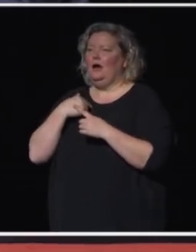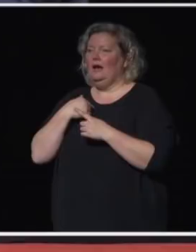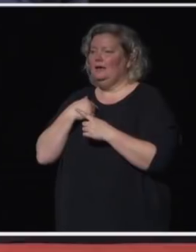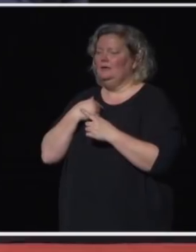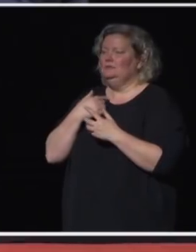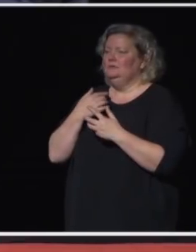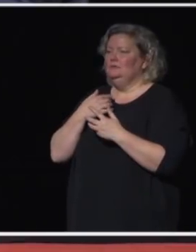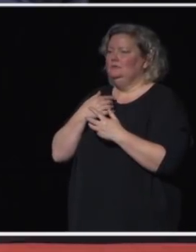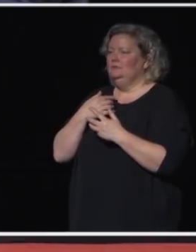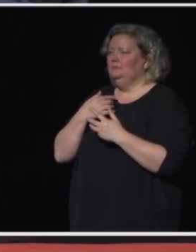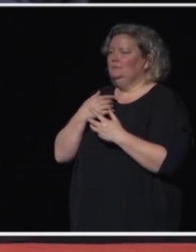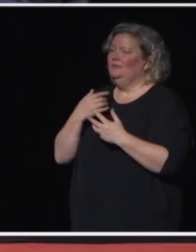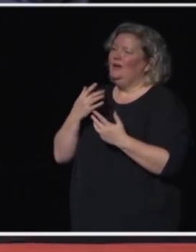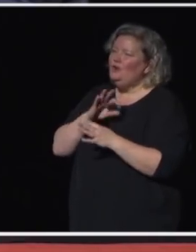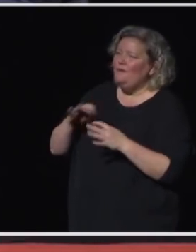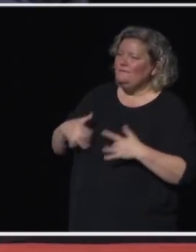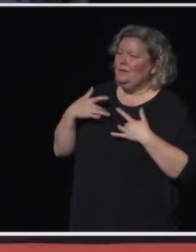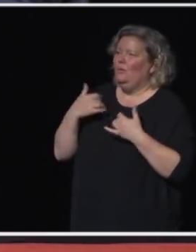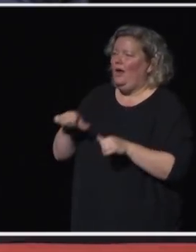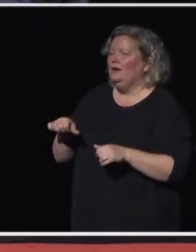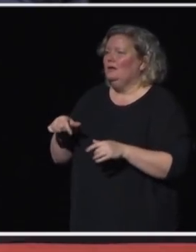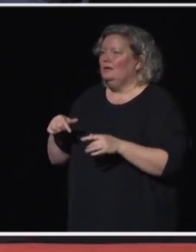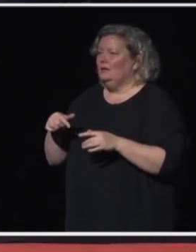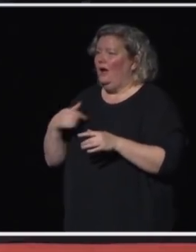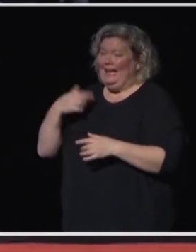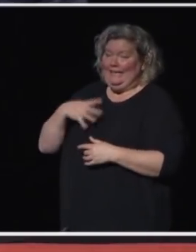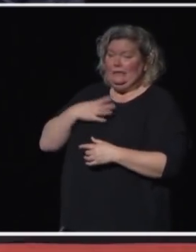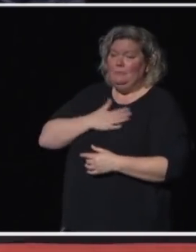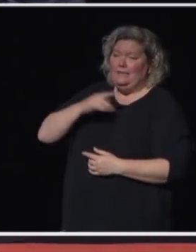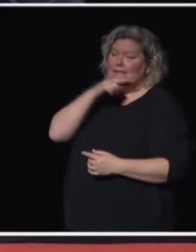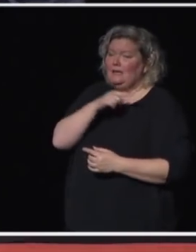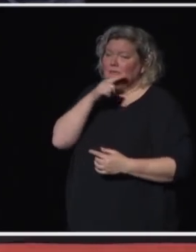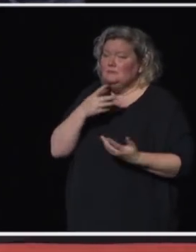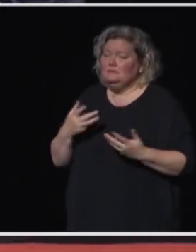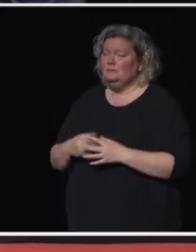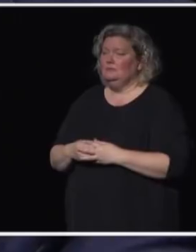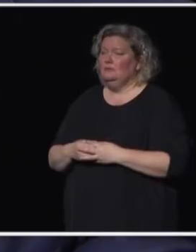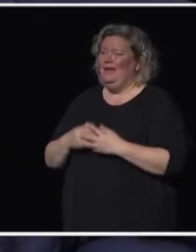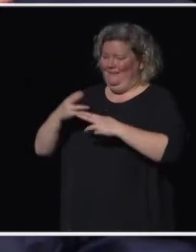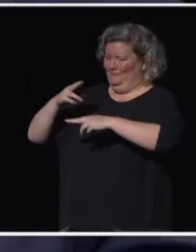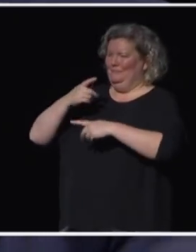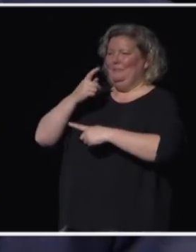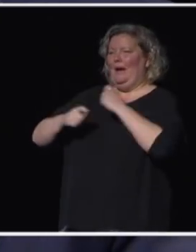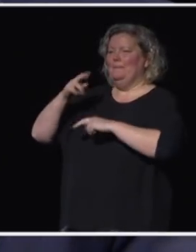If I look back on it, I think I kind of needed him. You know, again. I mean, fatherhood. You know, I just went through this, you know, whole thing.